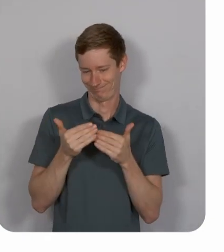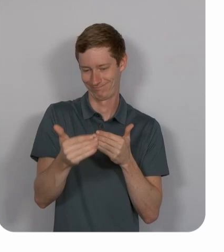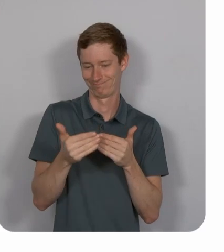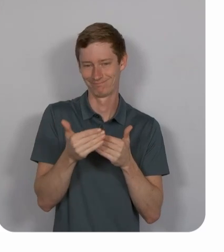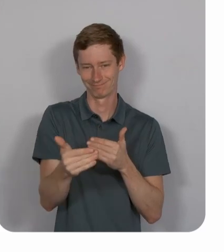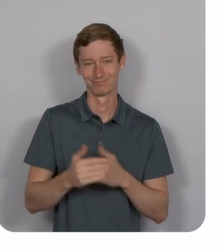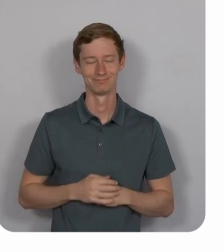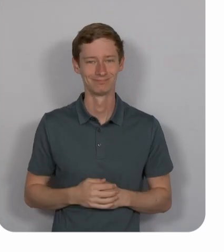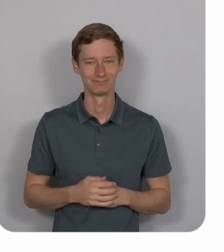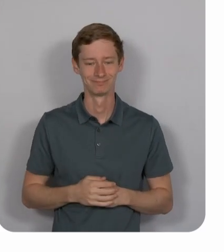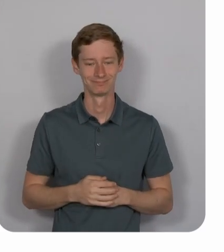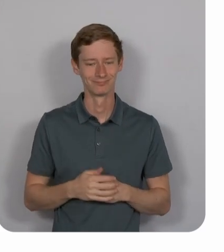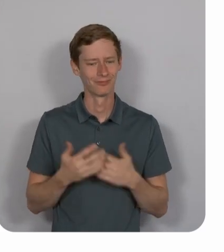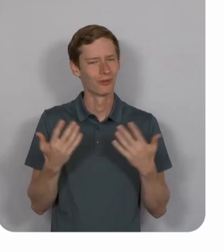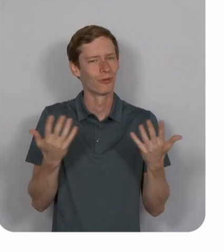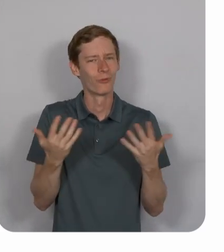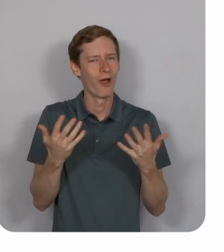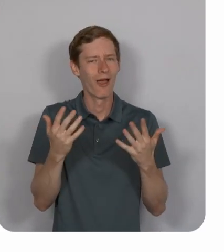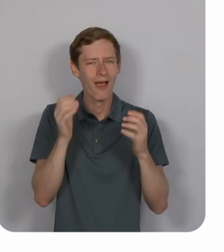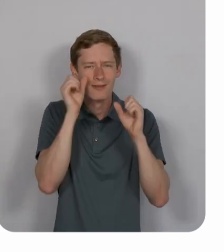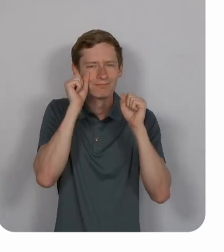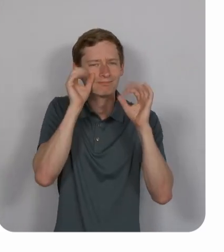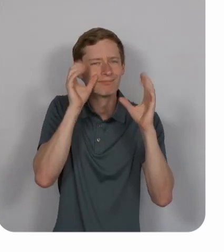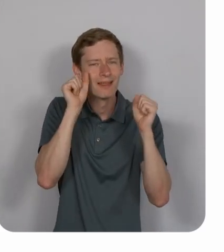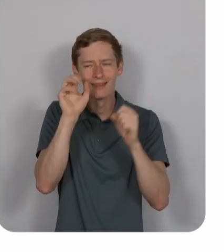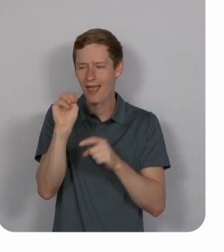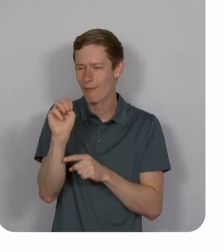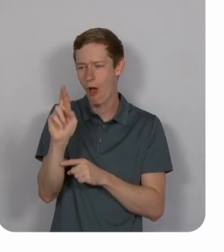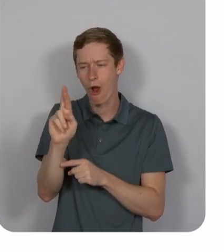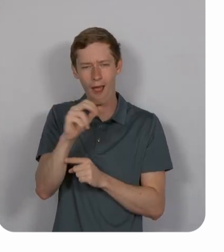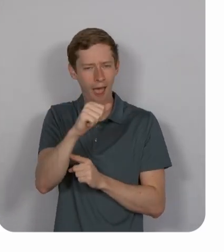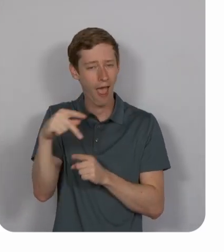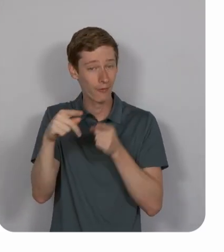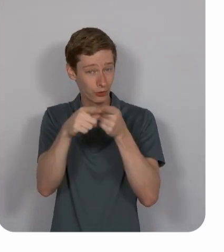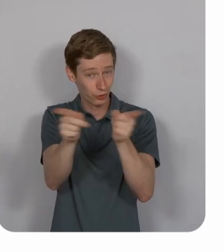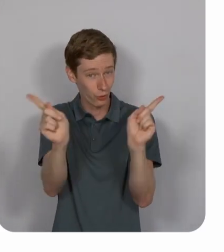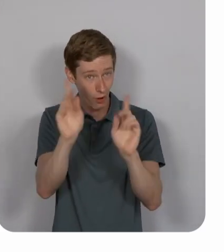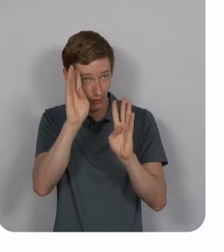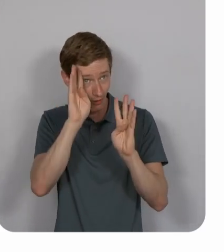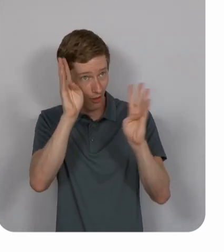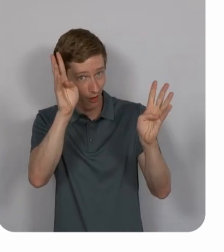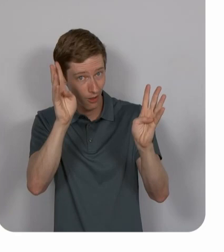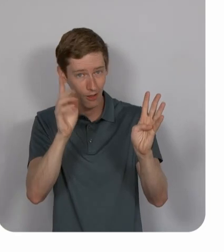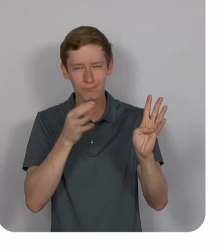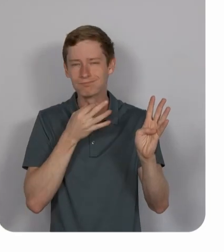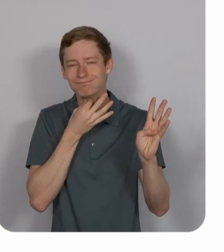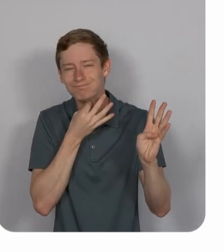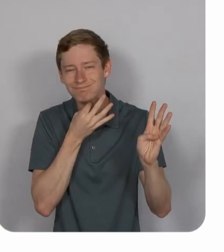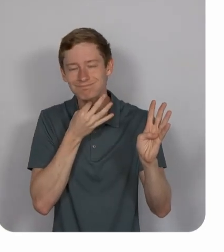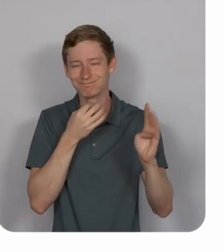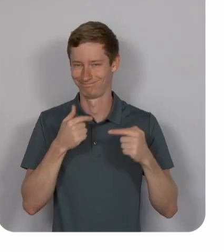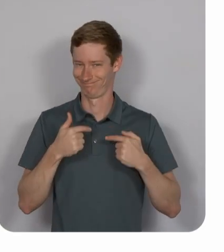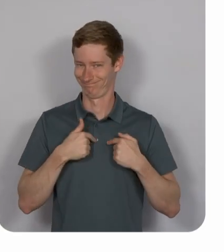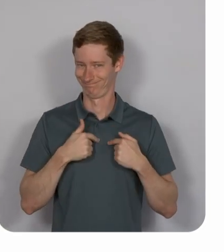What sort of amazing MR applications will you come up with? I’m excited to find out.